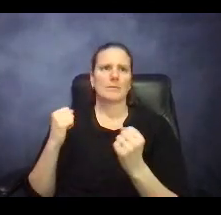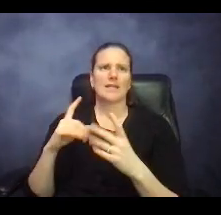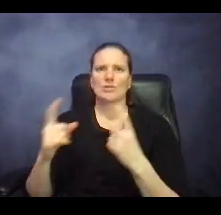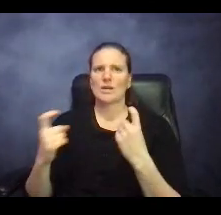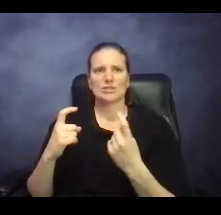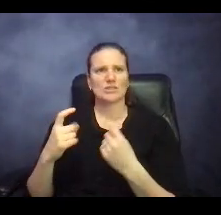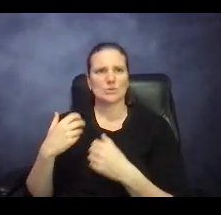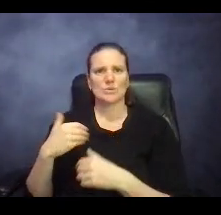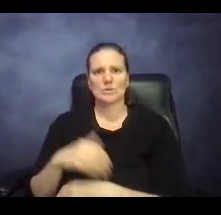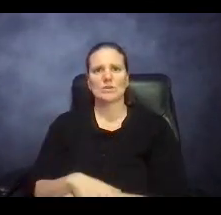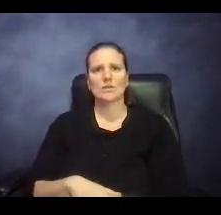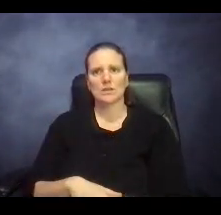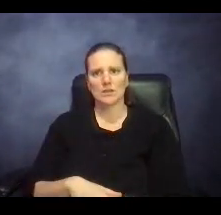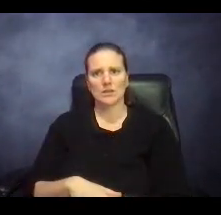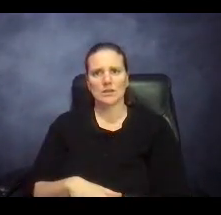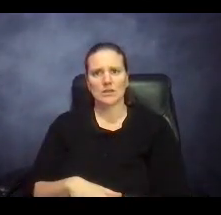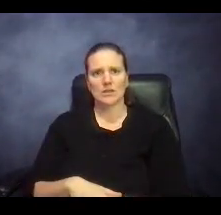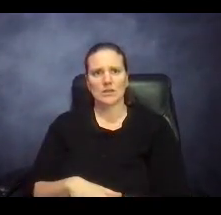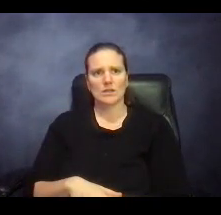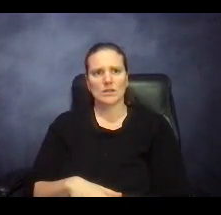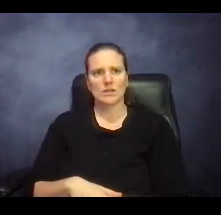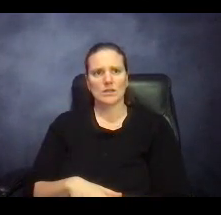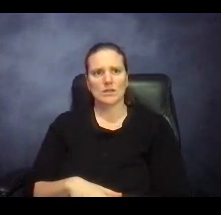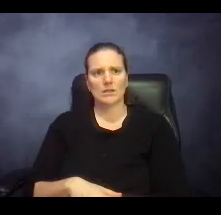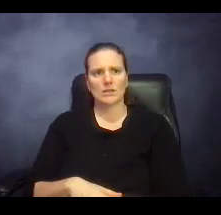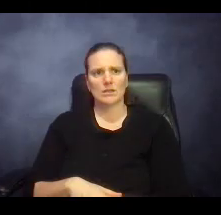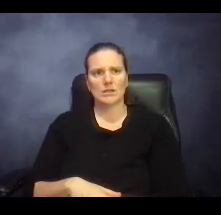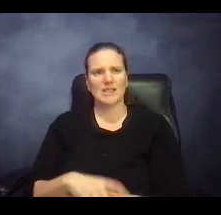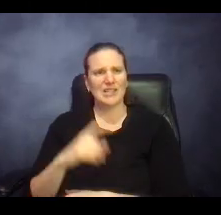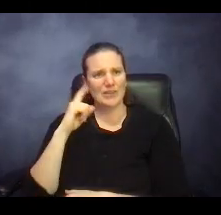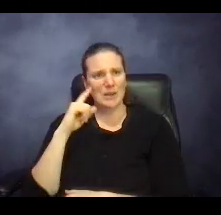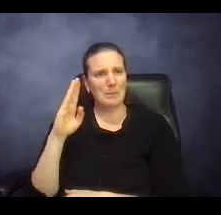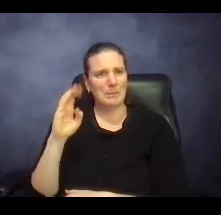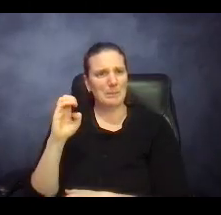I've been hearing about these beef organ gummies. Any thoughts?